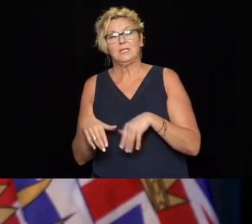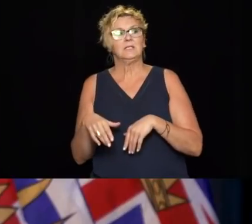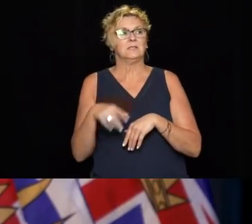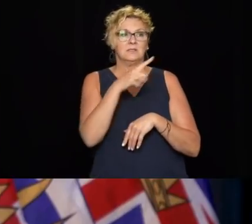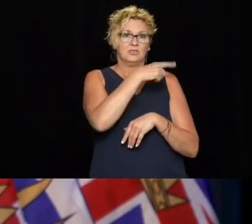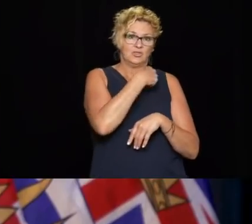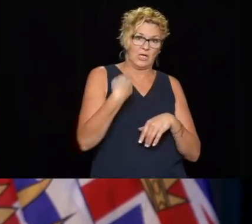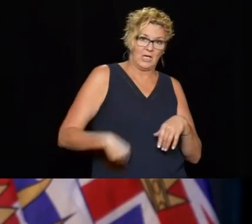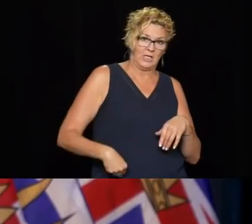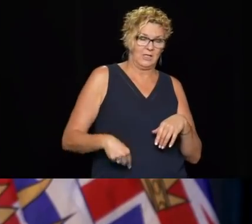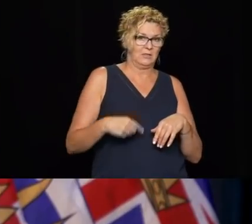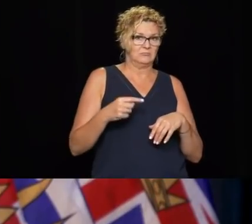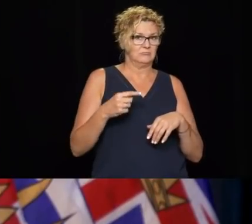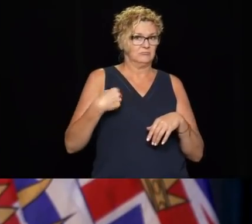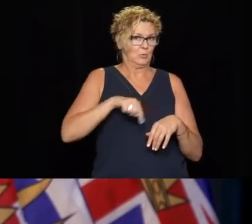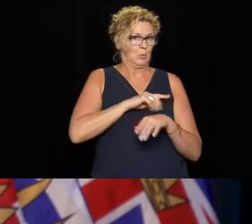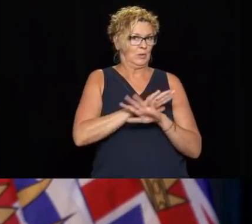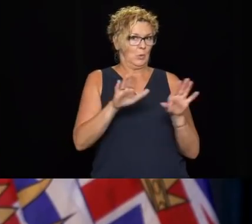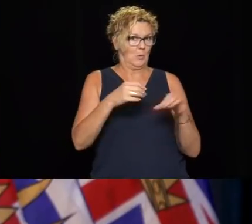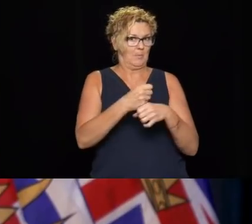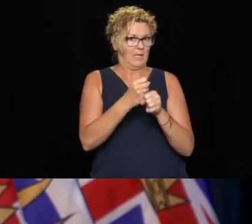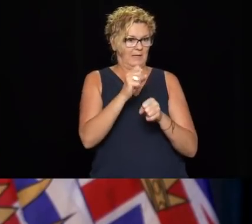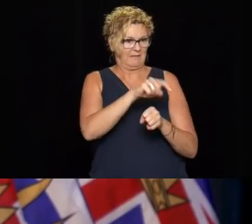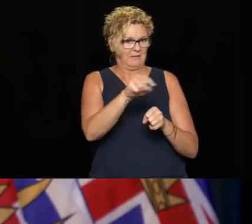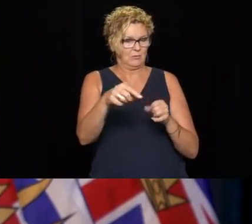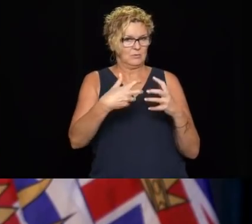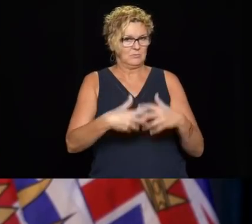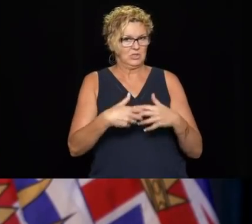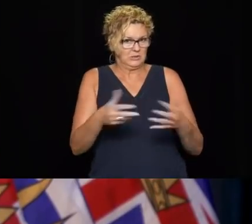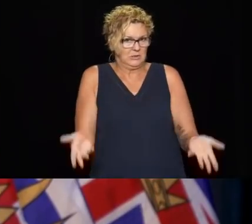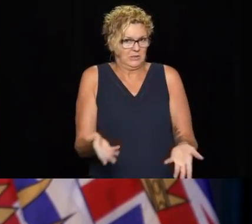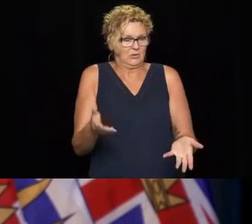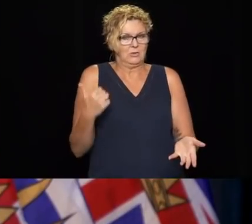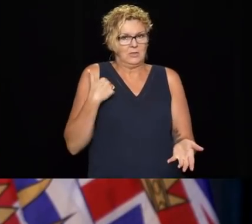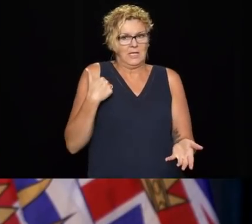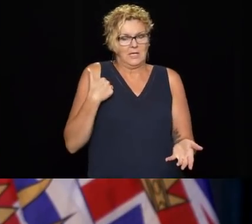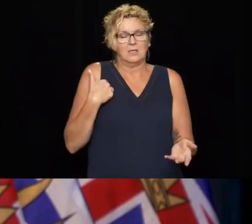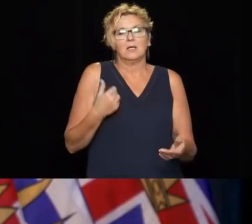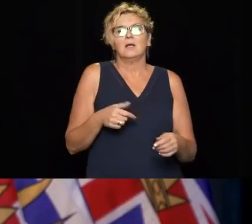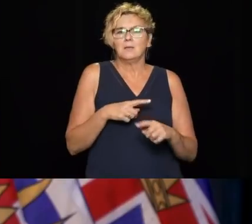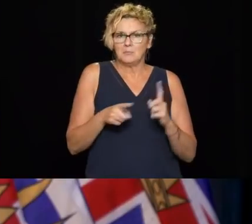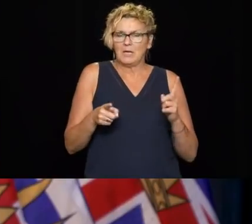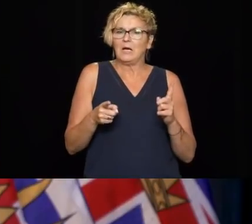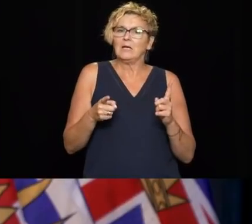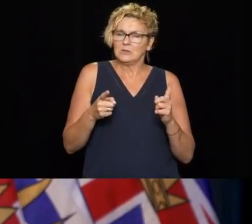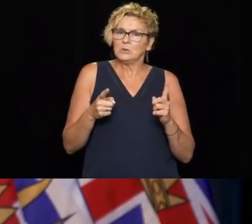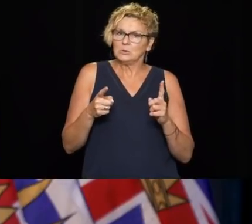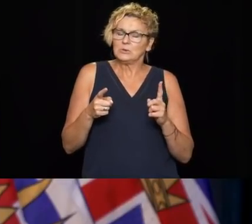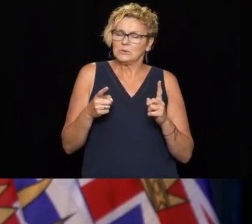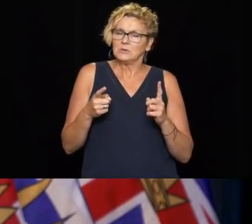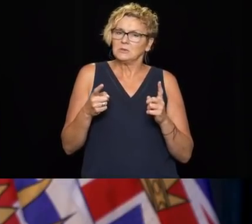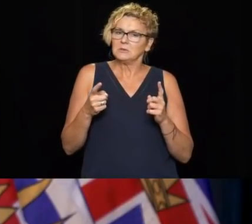and of course is the fact that these machines come from other countries primarily the US and China and the availability has been a